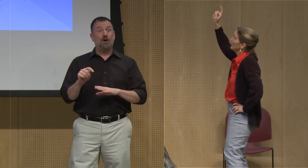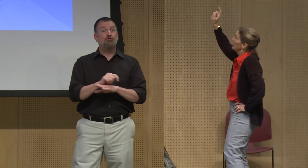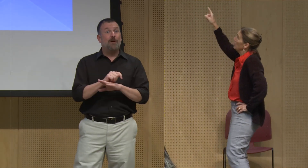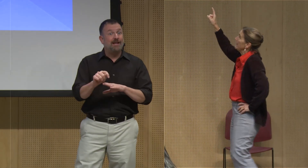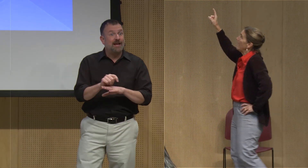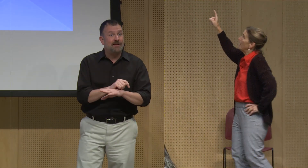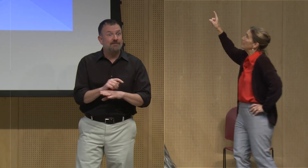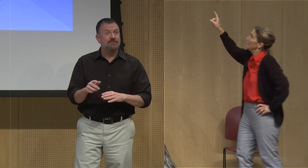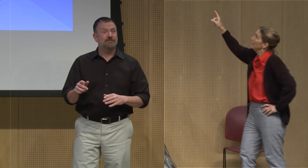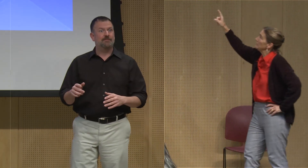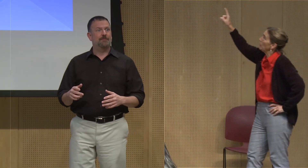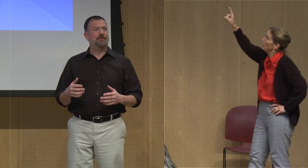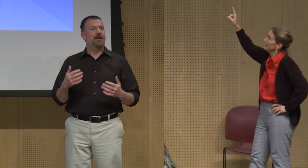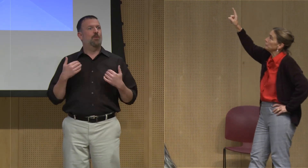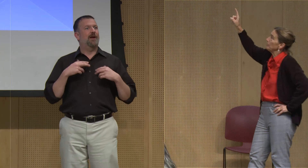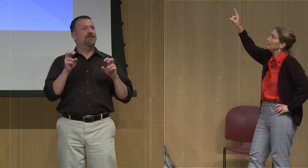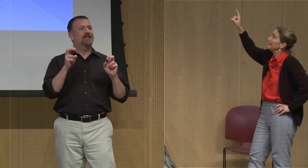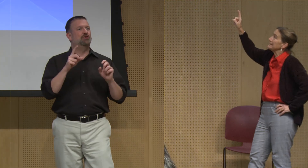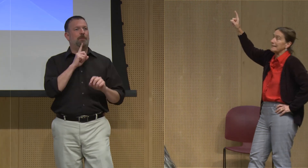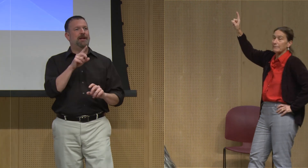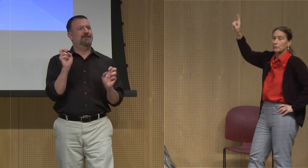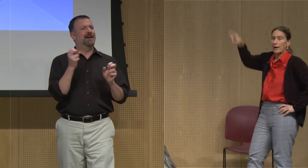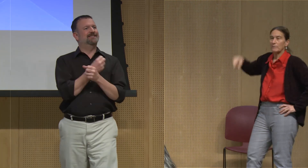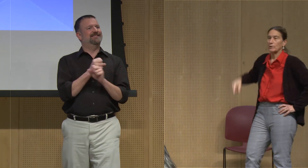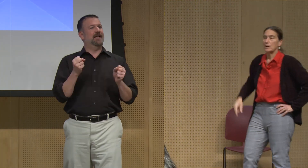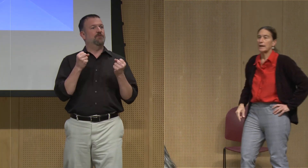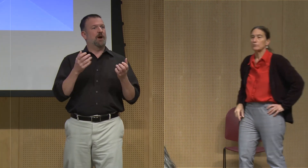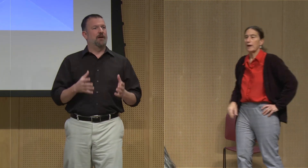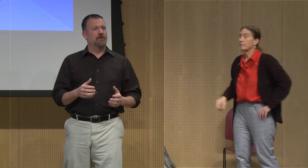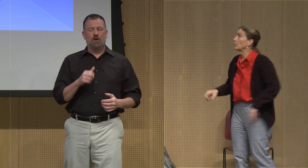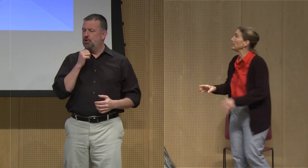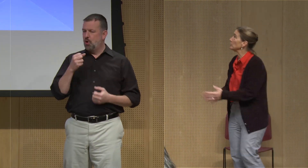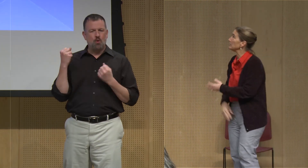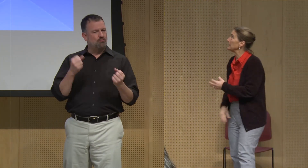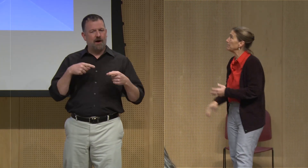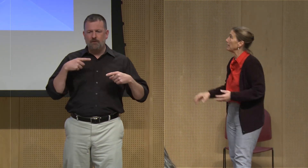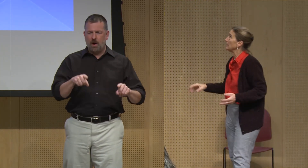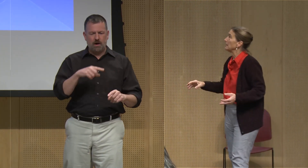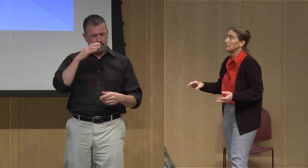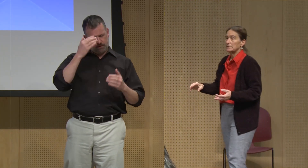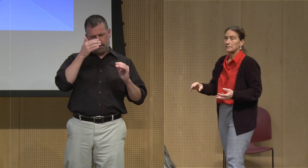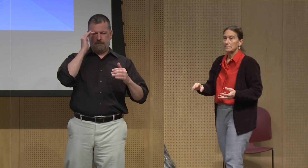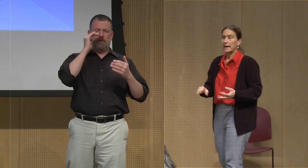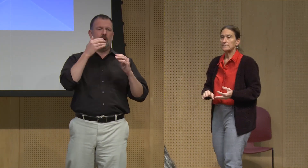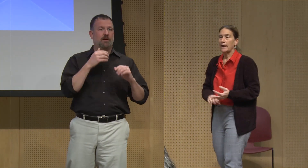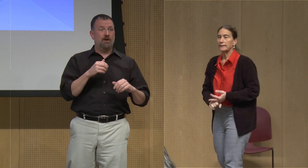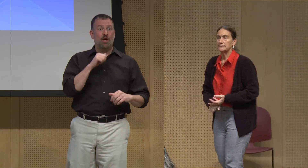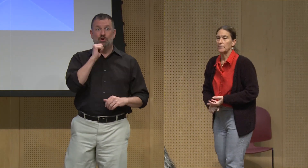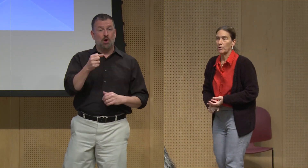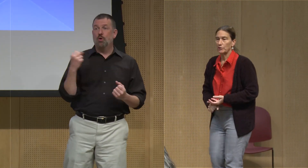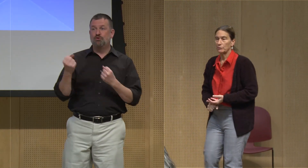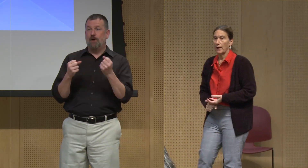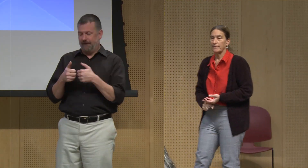WE HAVE THIS WHOLE ISSUE OF BEING A SAFE DRIVER, NOT DRIVING WHEN YOU'RE SLEEPING, NOT TEXTING WHEN YOU DRIVE.